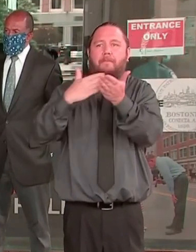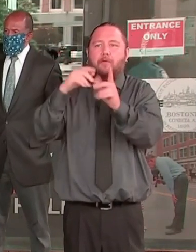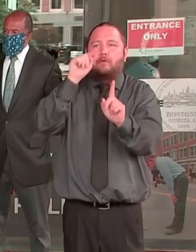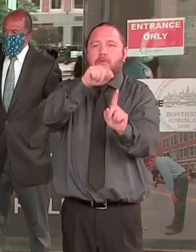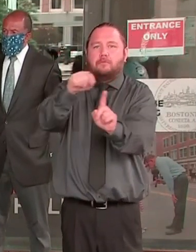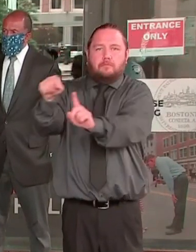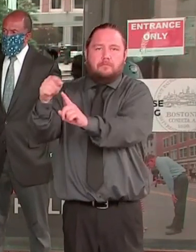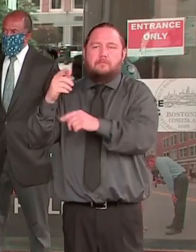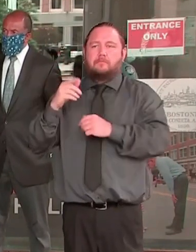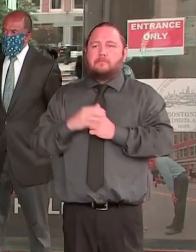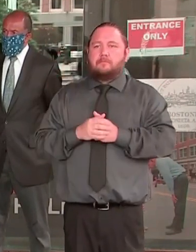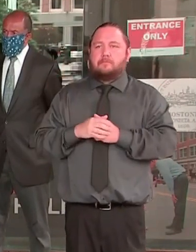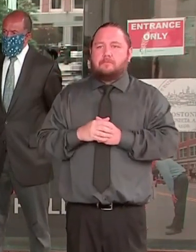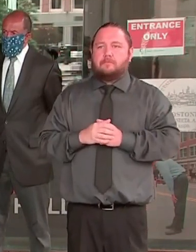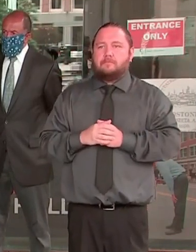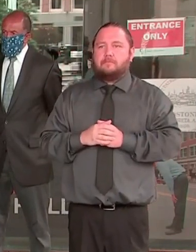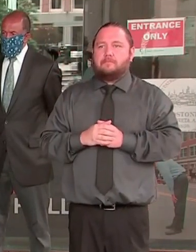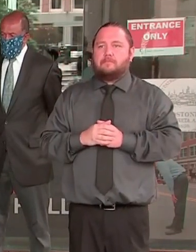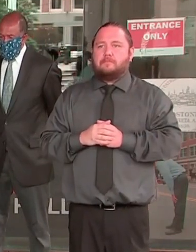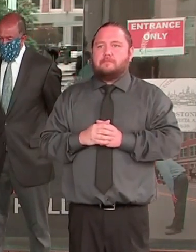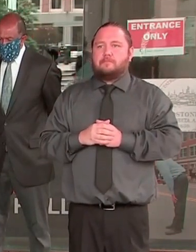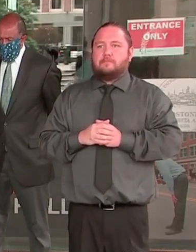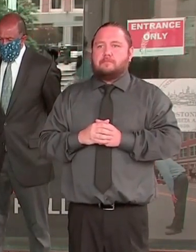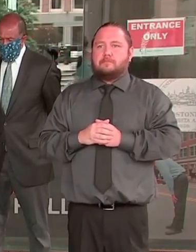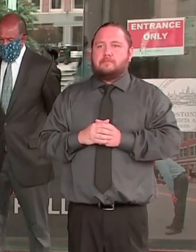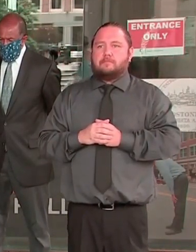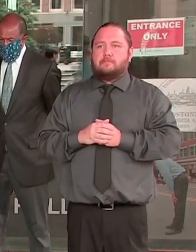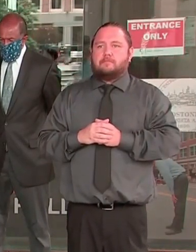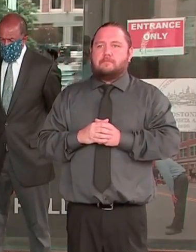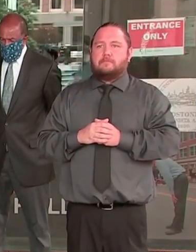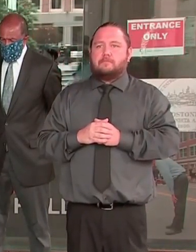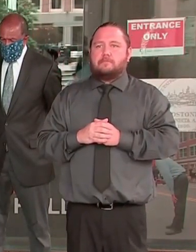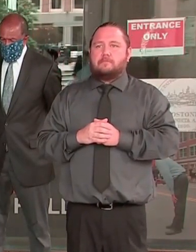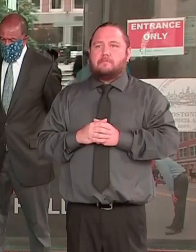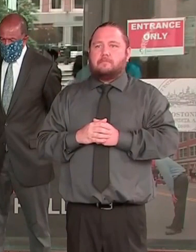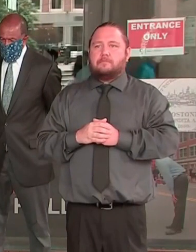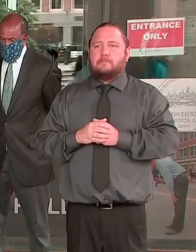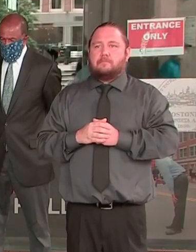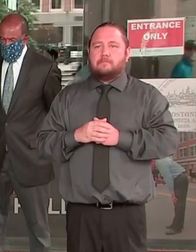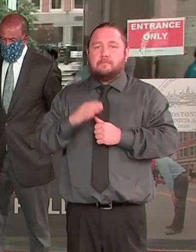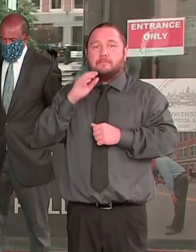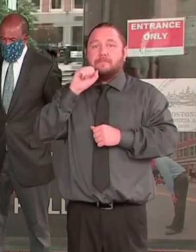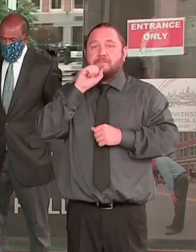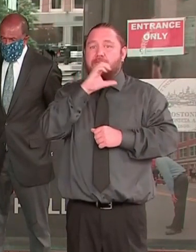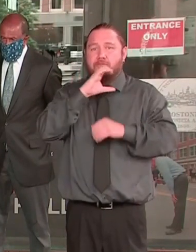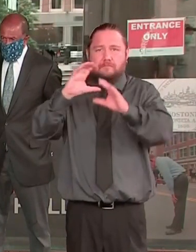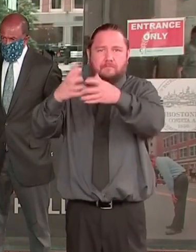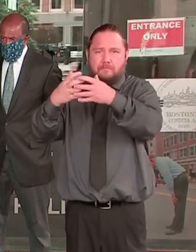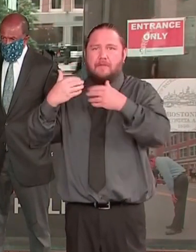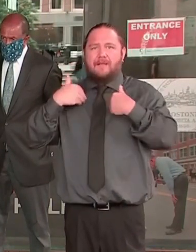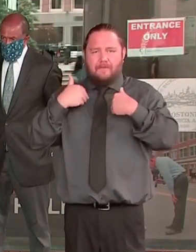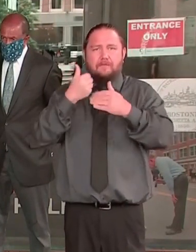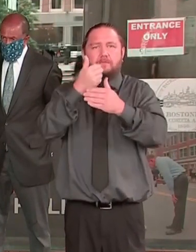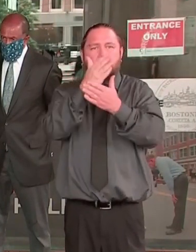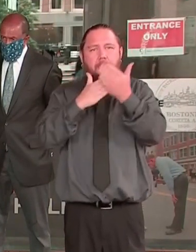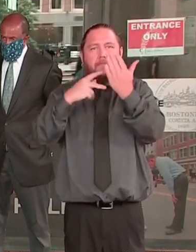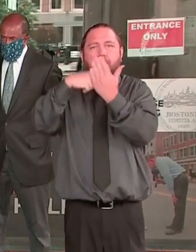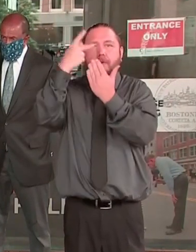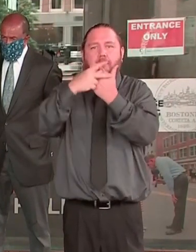COMMUNITY ENGAGEMENT TO MAKE SURE WE TAKE CARE OF OUR SENIORS AND YOUTH AND COMMUNITY. AND WE NEVER LOSE THE